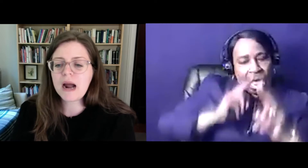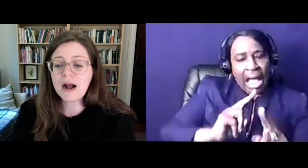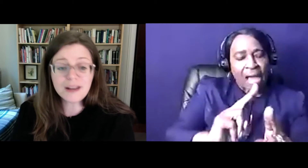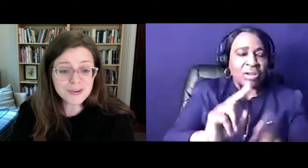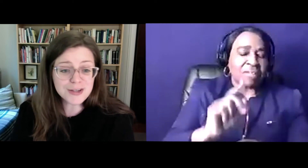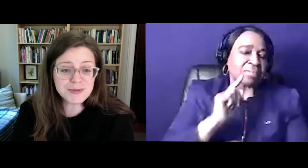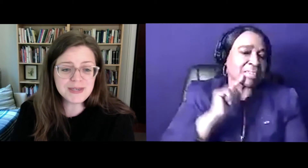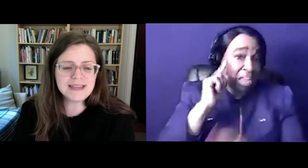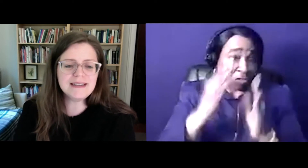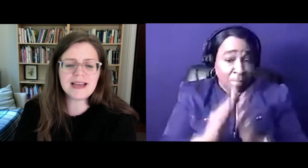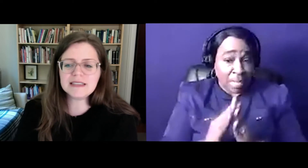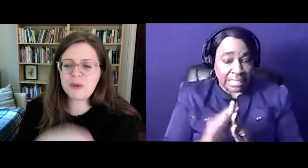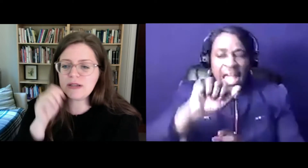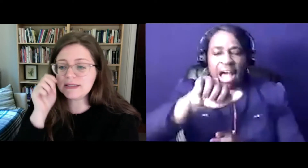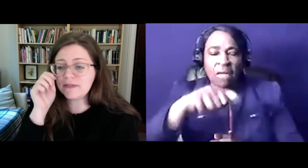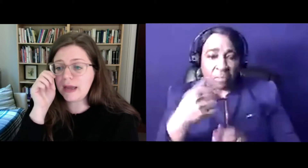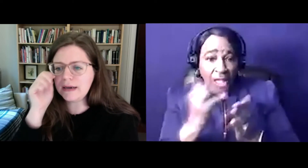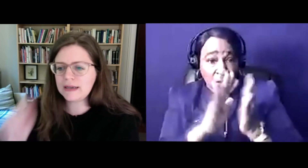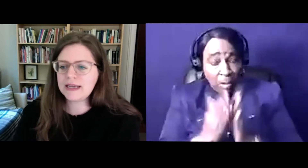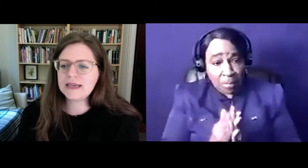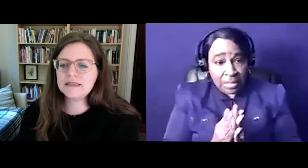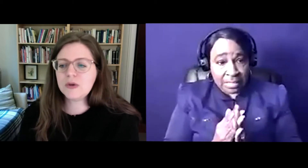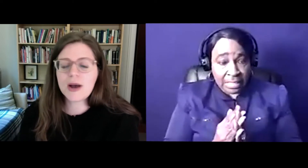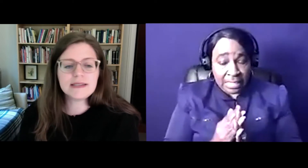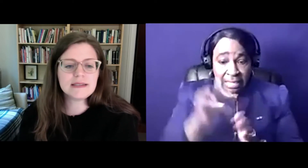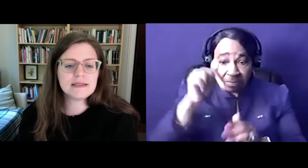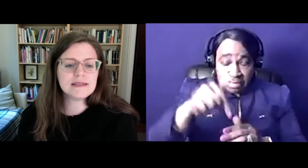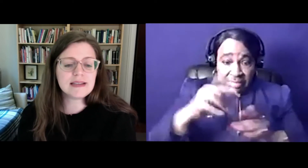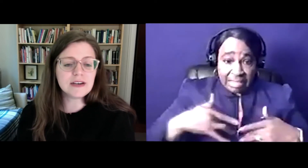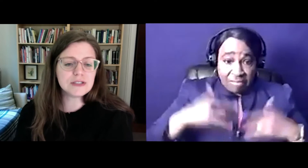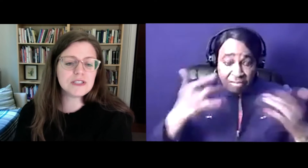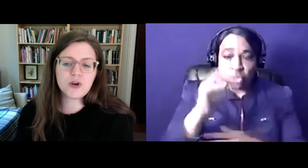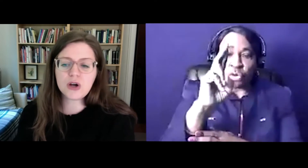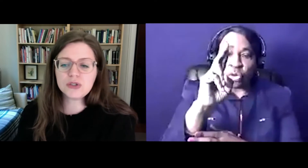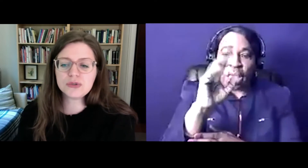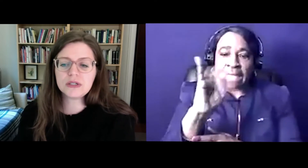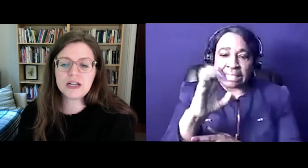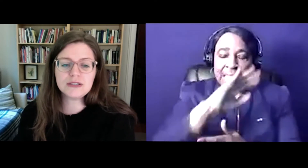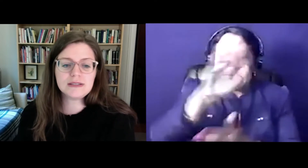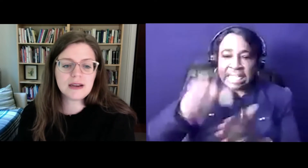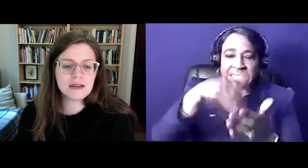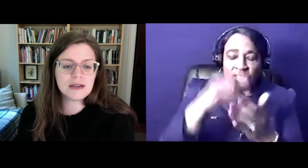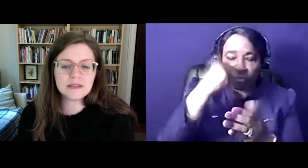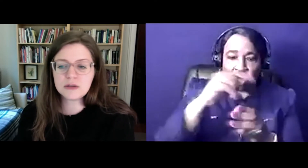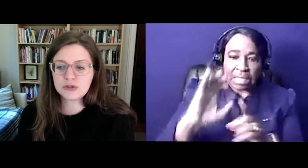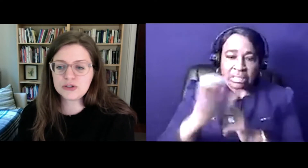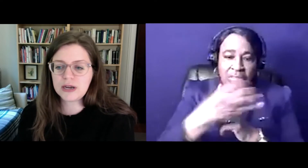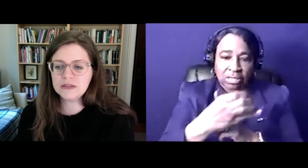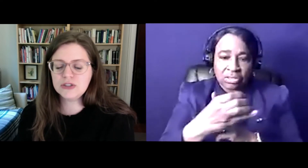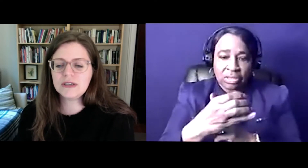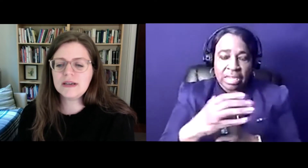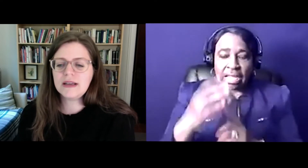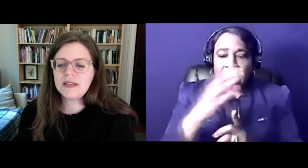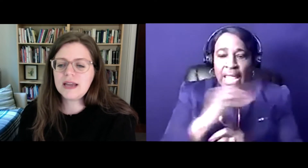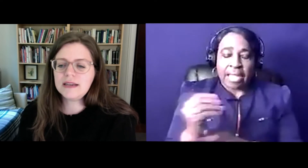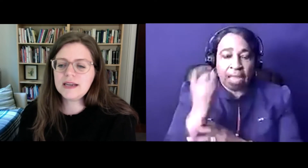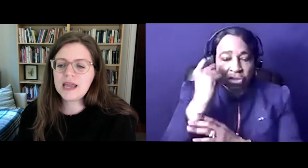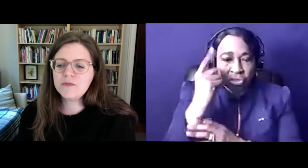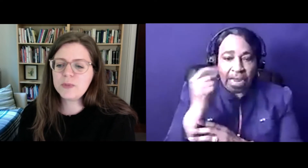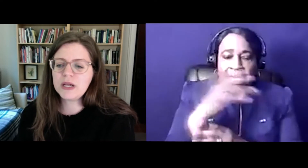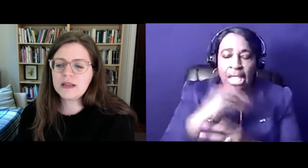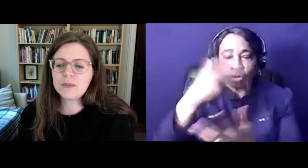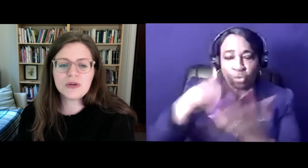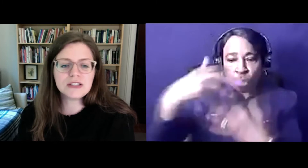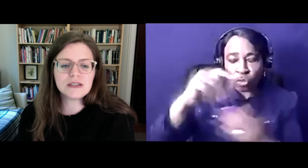Another community that sparked this event is UIC's Centers for Cultural Understanding and Social Change. The idea came from a collaboration